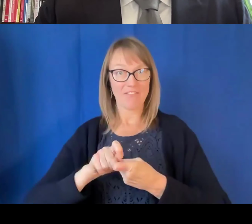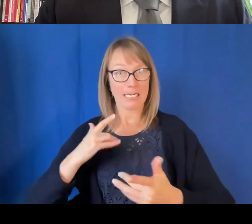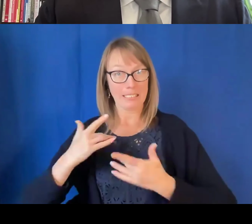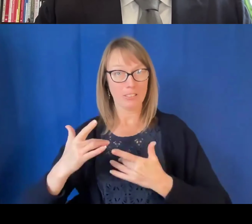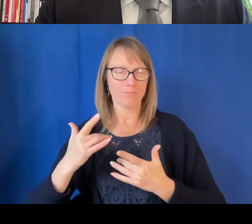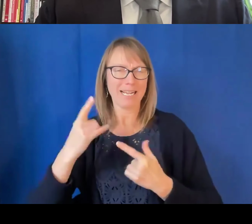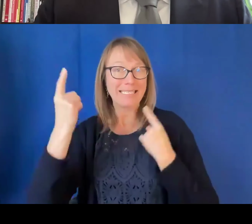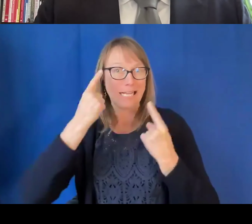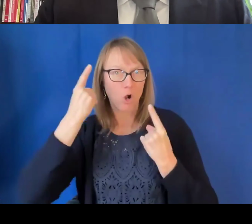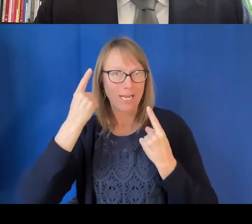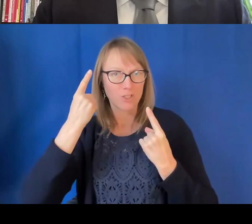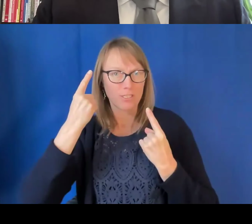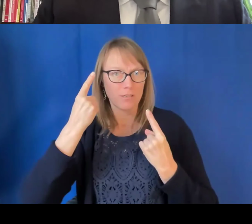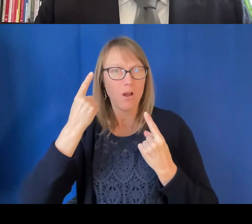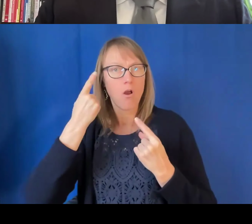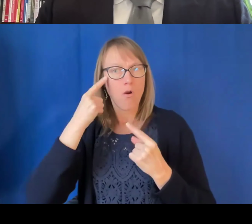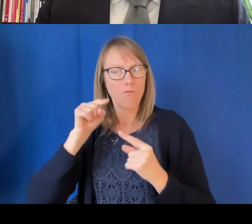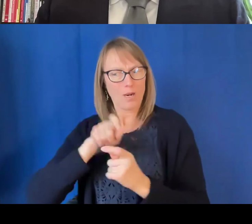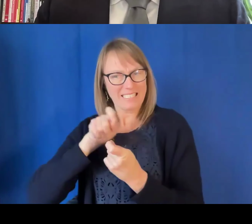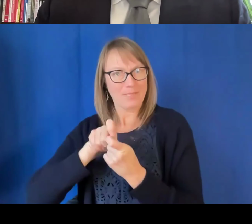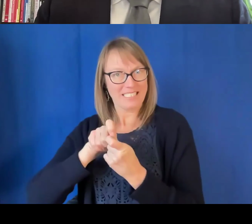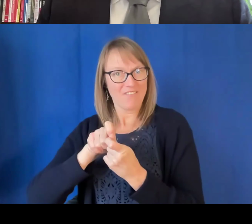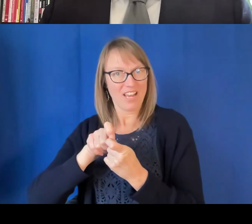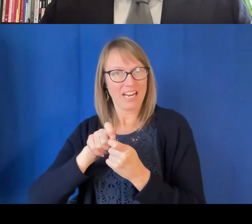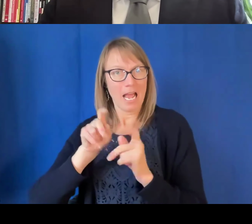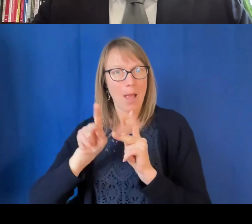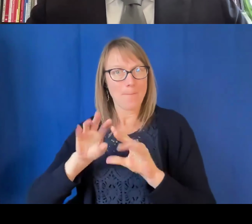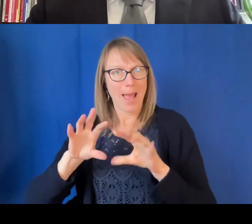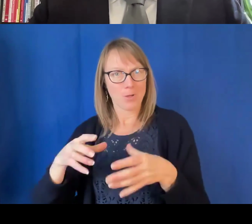that conversation, right? If they have a specific audience in mind.